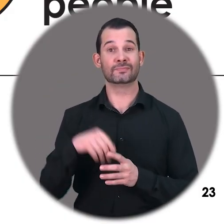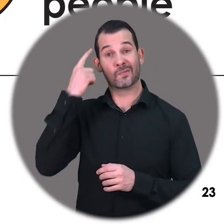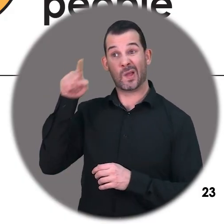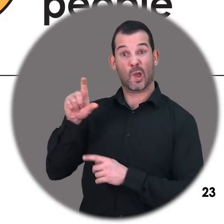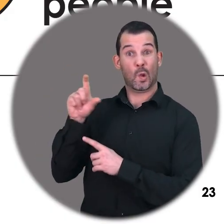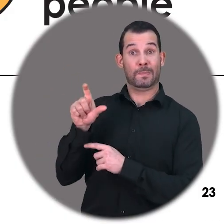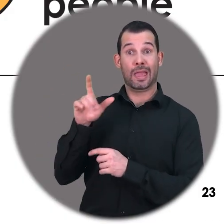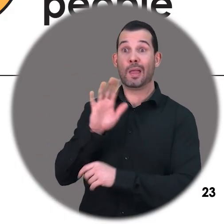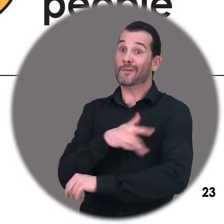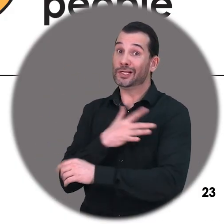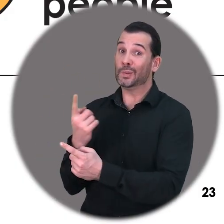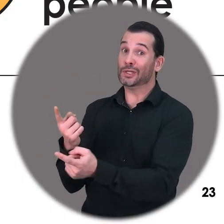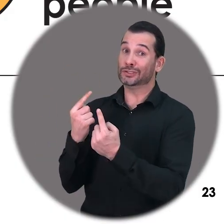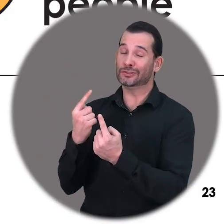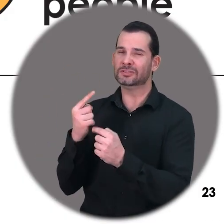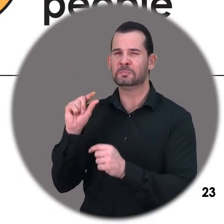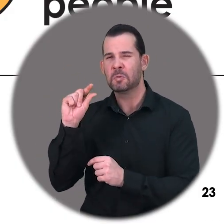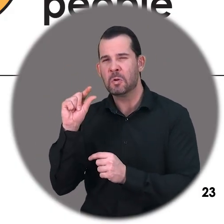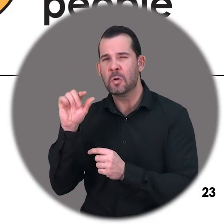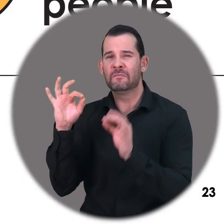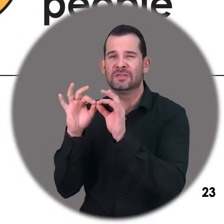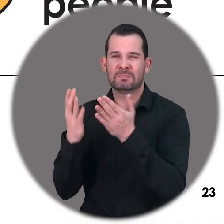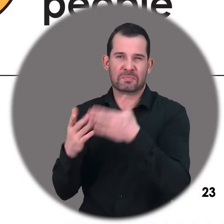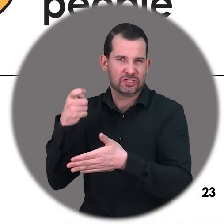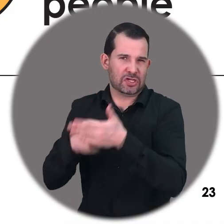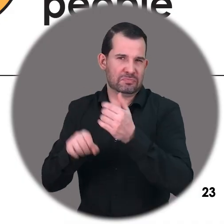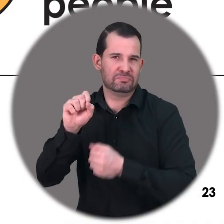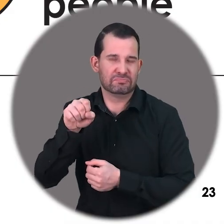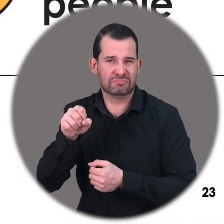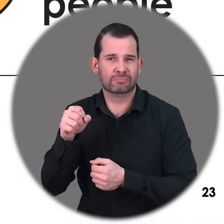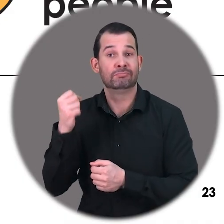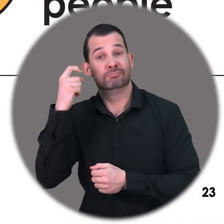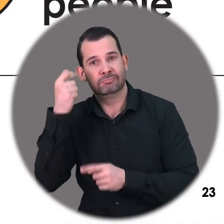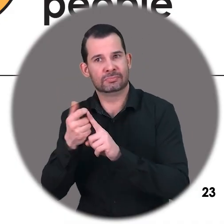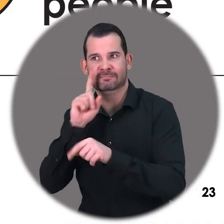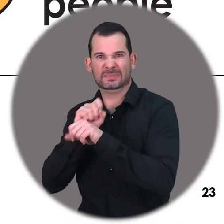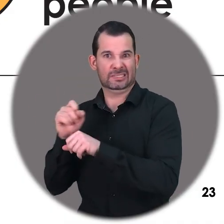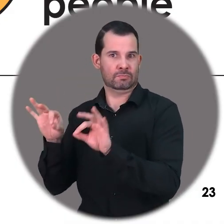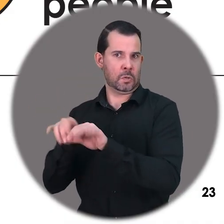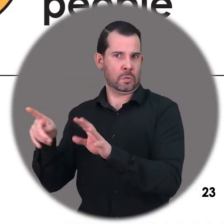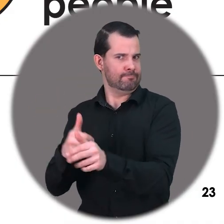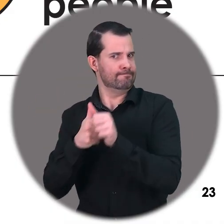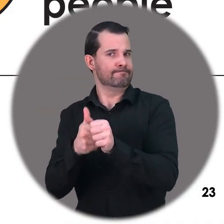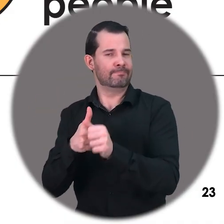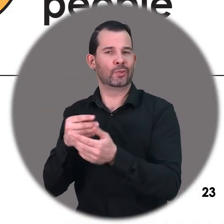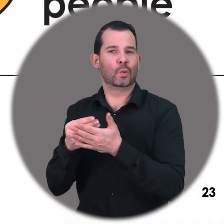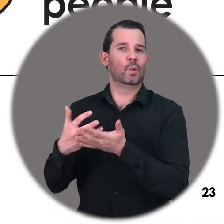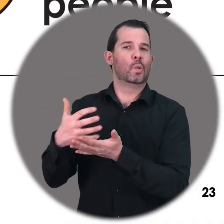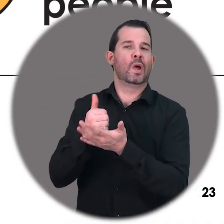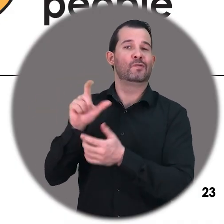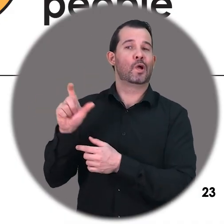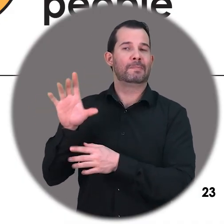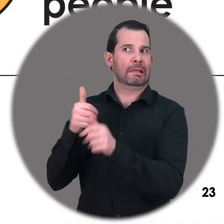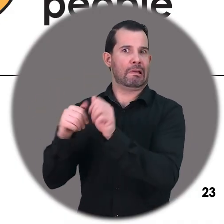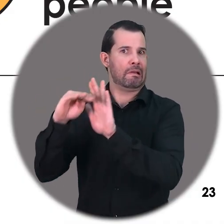For Quebec provincial returns minimal fees may be charged, provided that they comply with Revenu Québec guidelines.